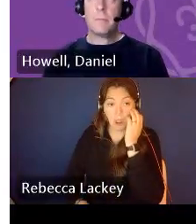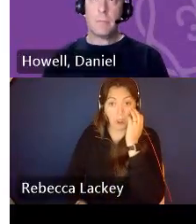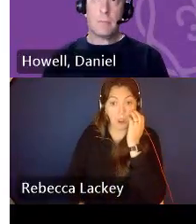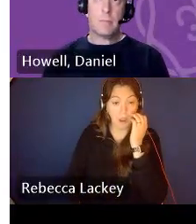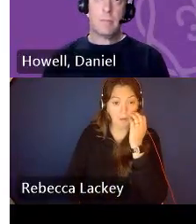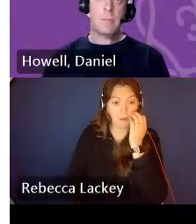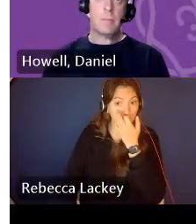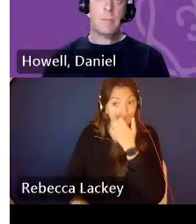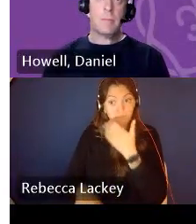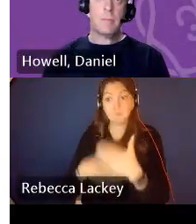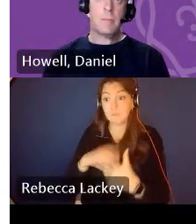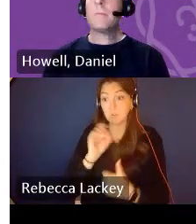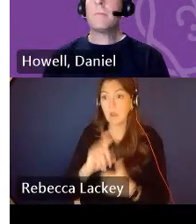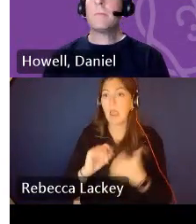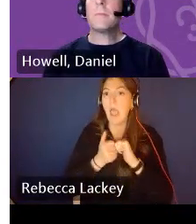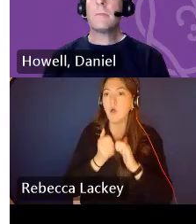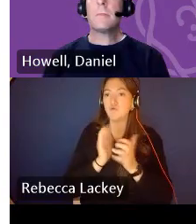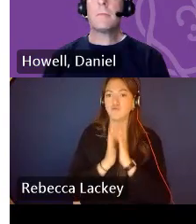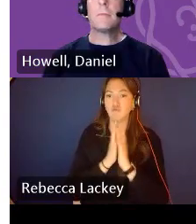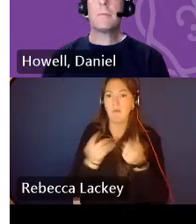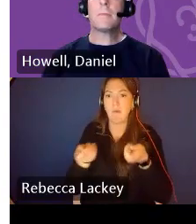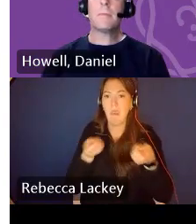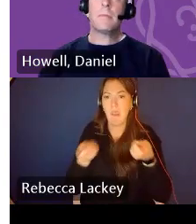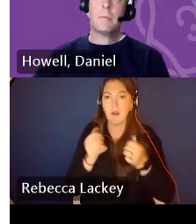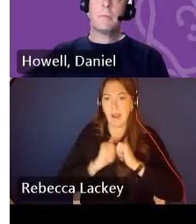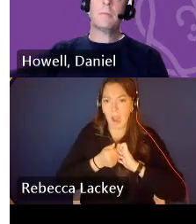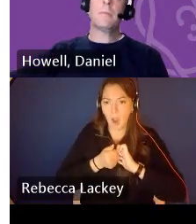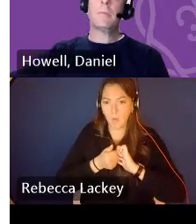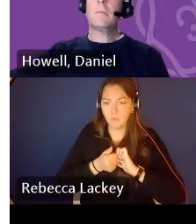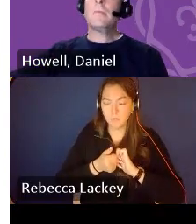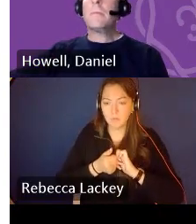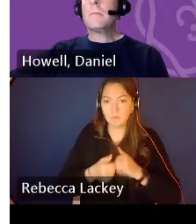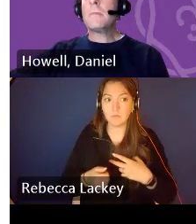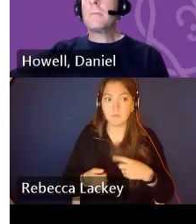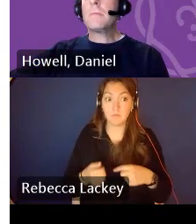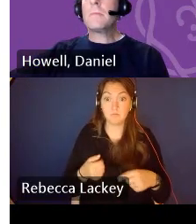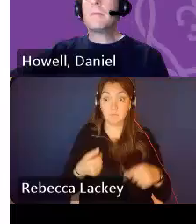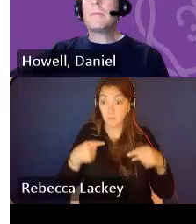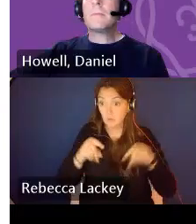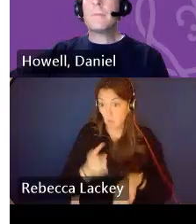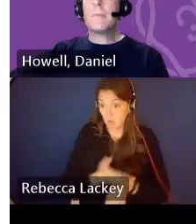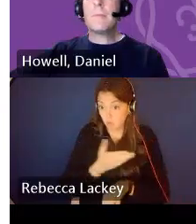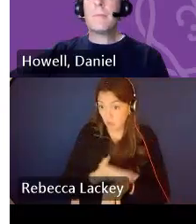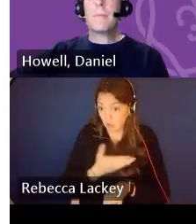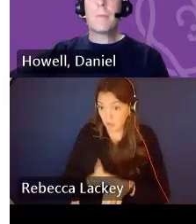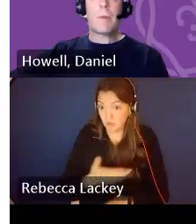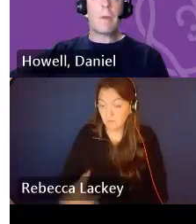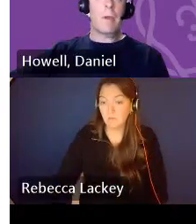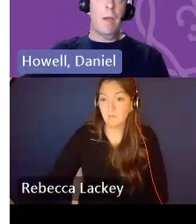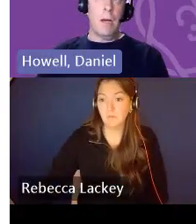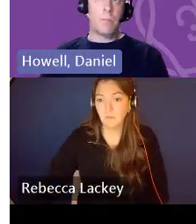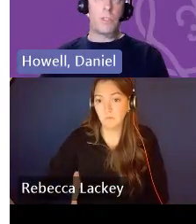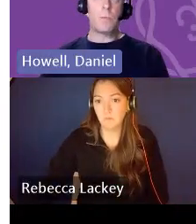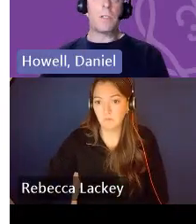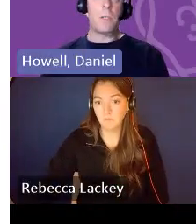Next question. How will traffic be handled uh during construction? Uh the bridge will